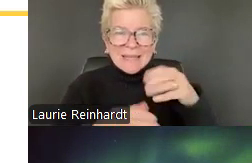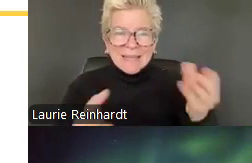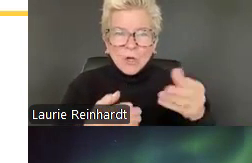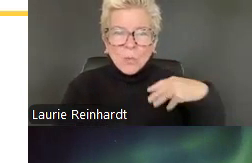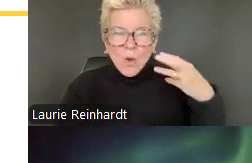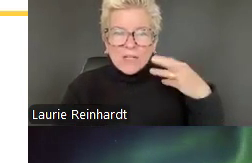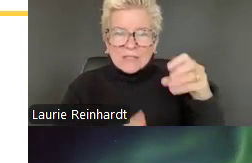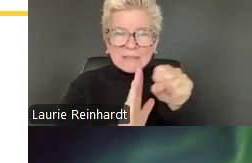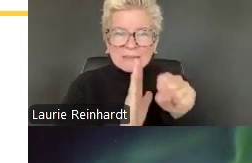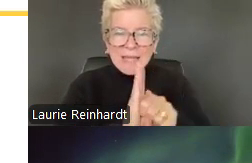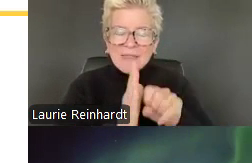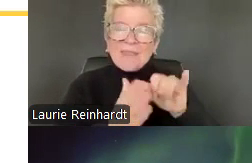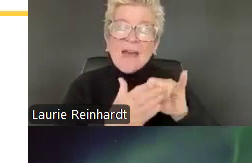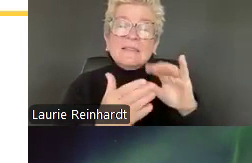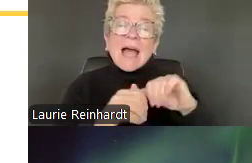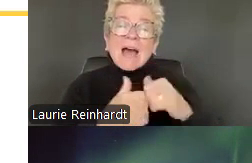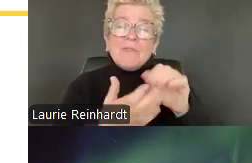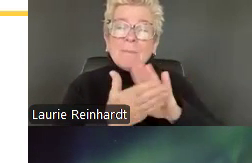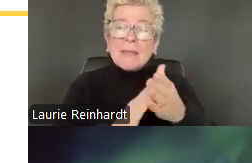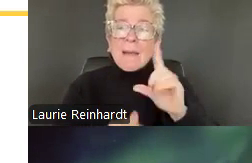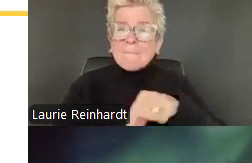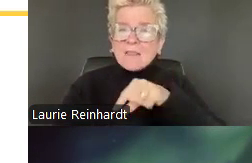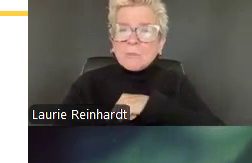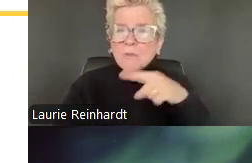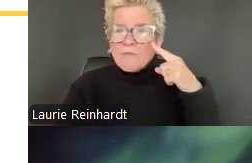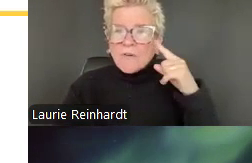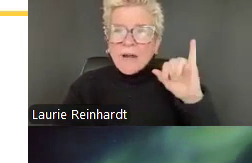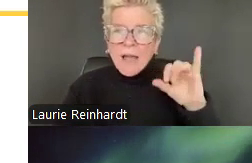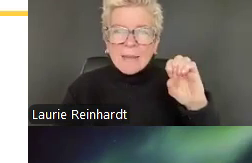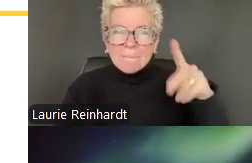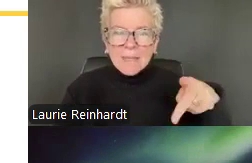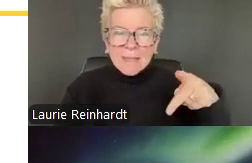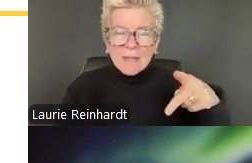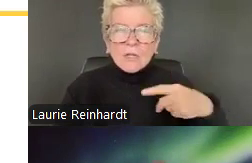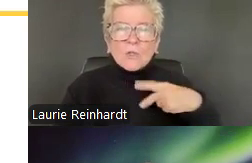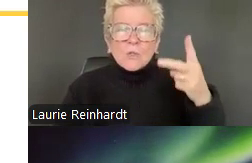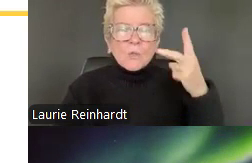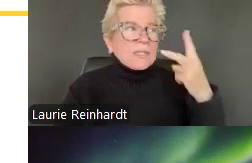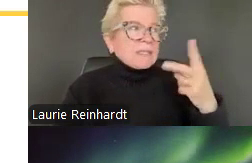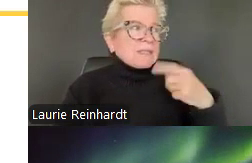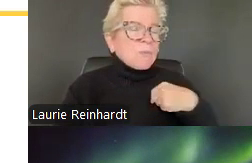so that's how they're eligible for an IEP. You can see with the star, the three stars,